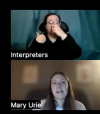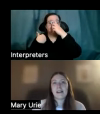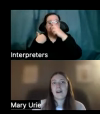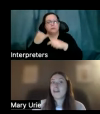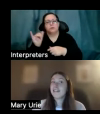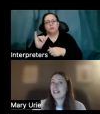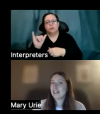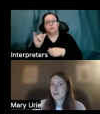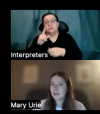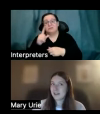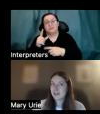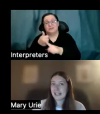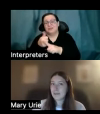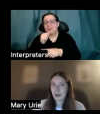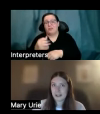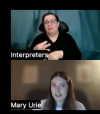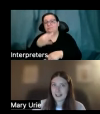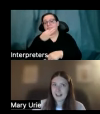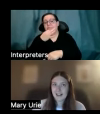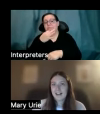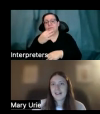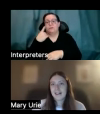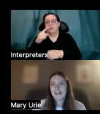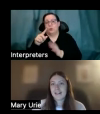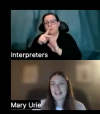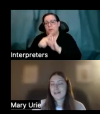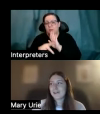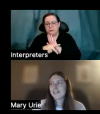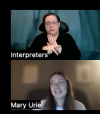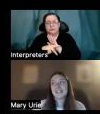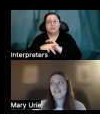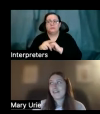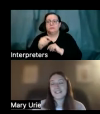they aren't experts in policy. They aren't experts in all the